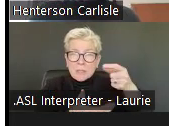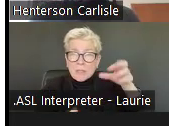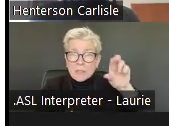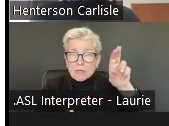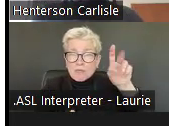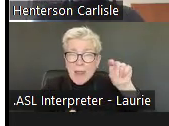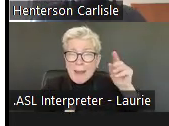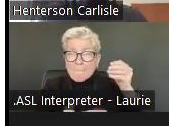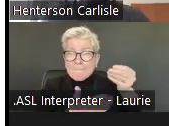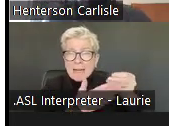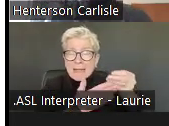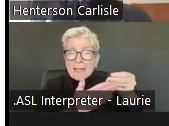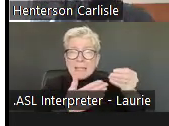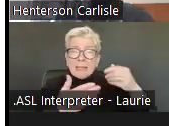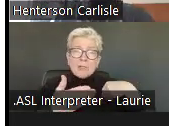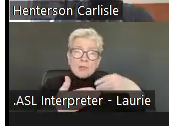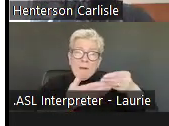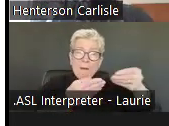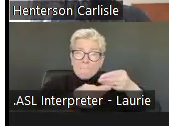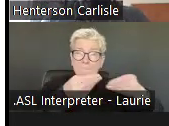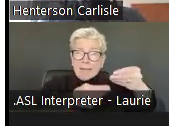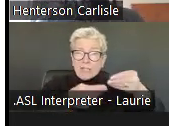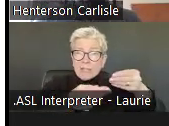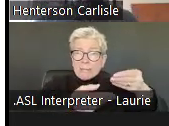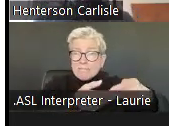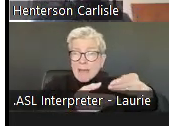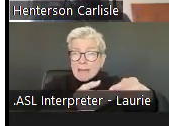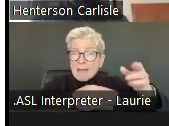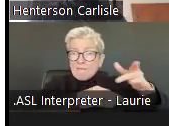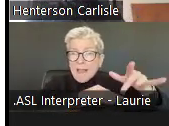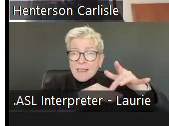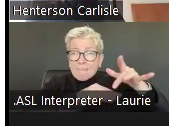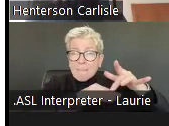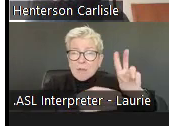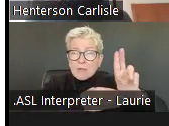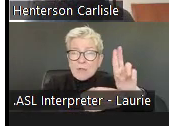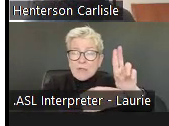you thinking about using? Do you have available to use? Multi-day format,